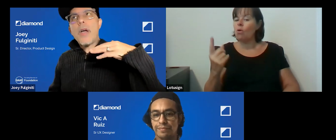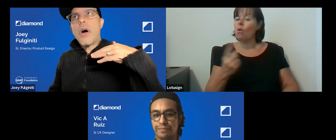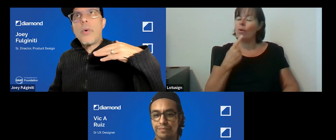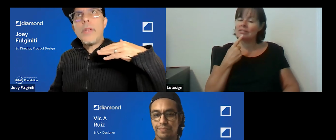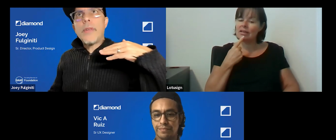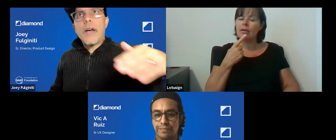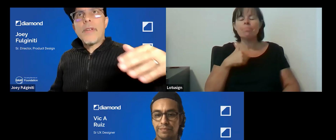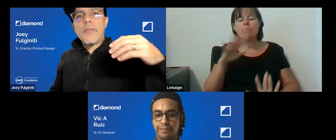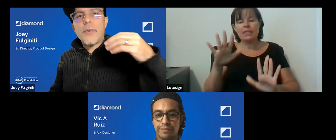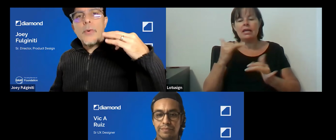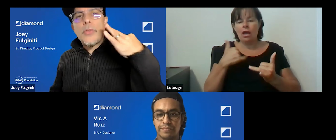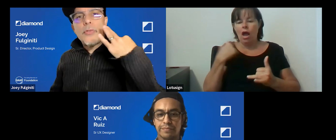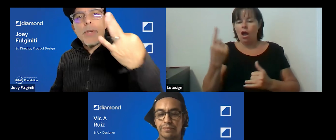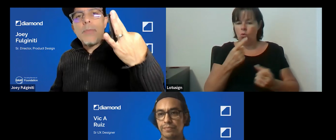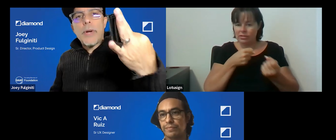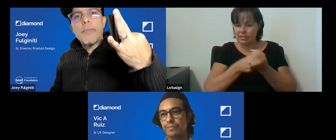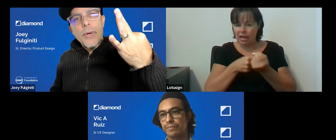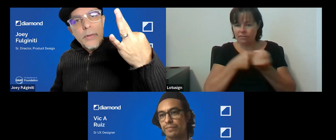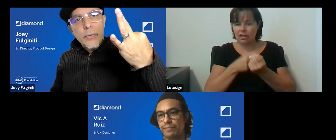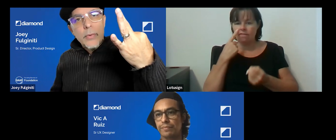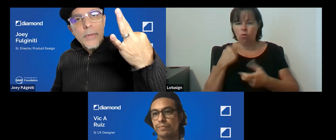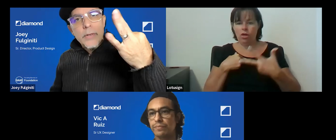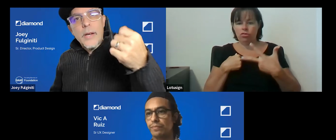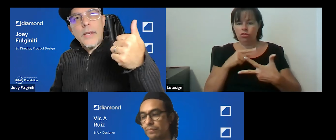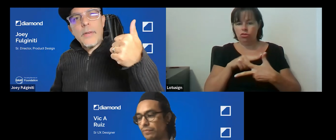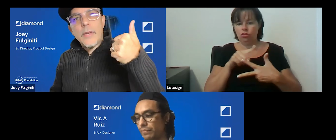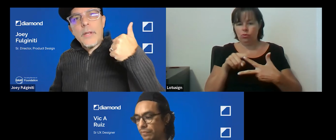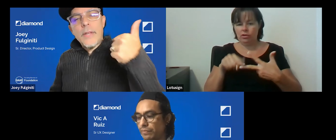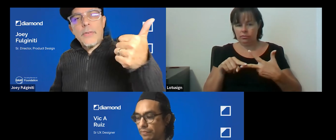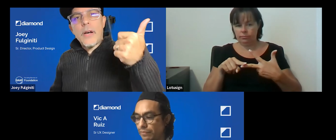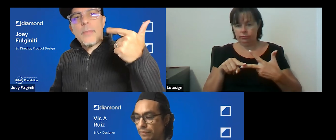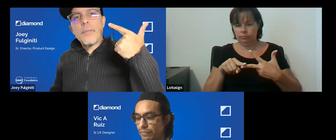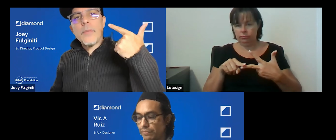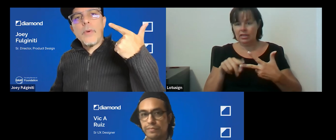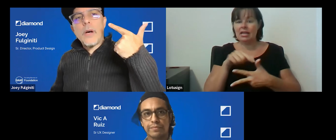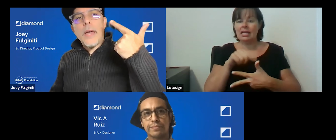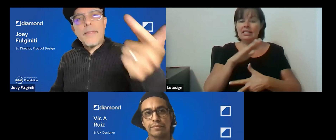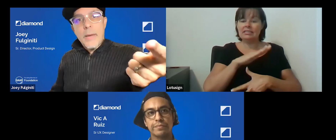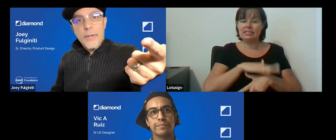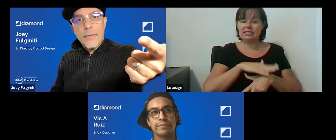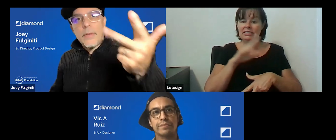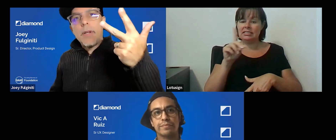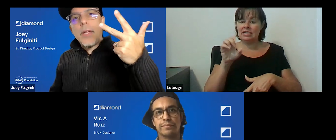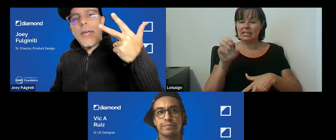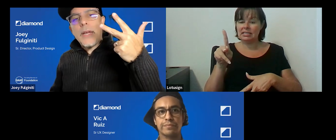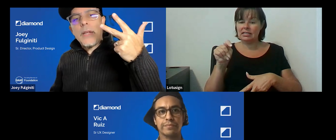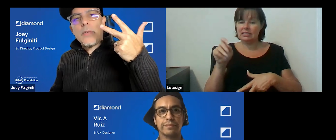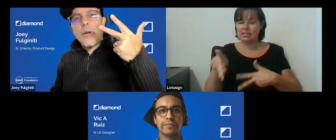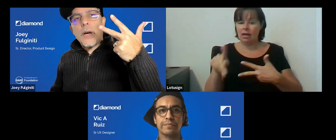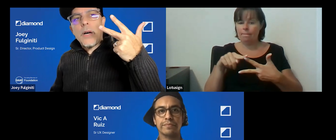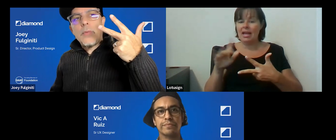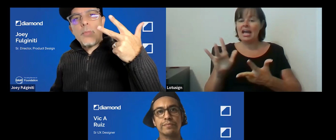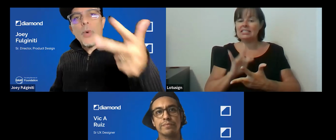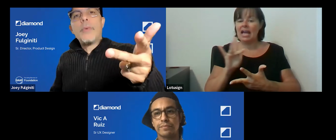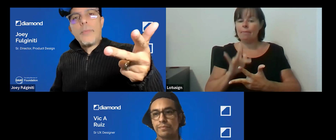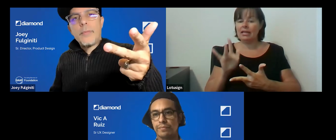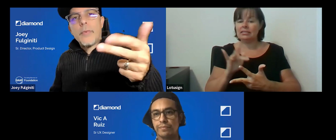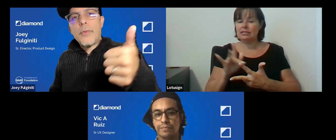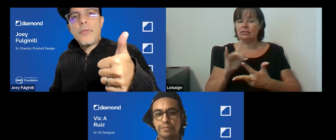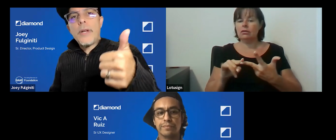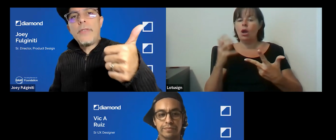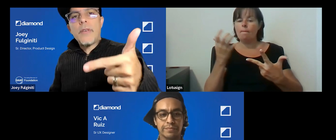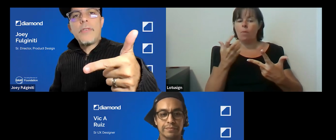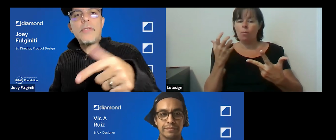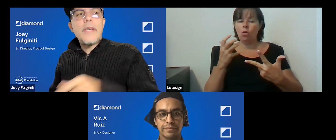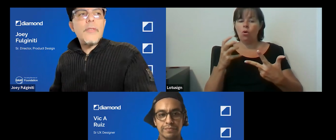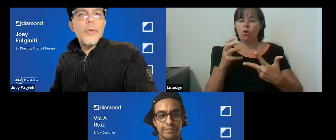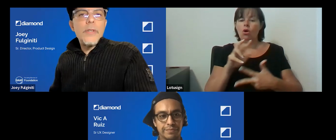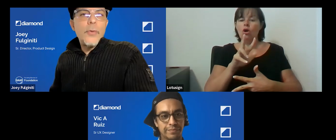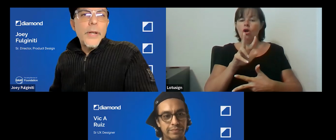always advocate for three break points when we design desktop tablet and uh mobile 320 768 1440.